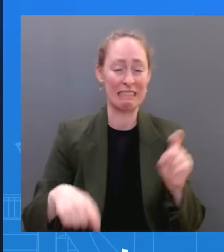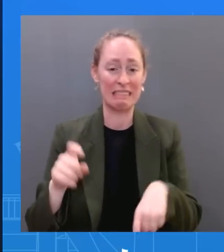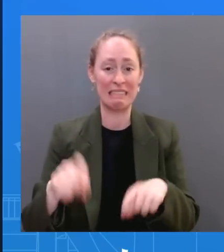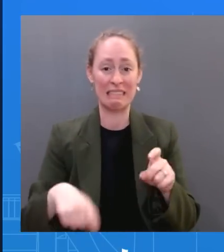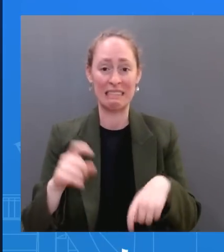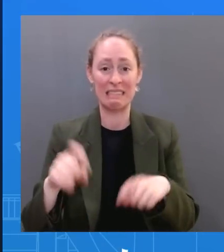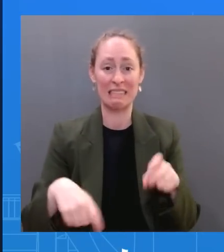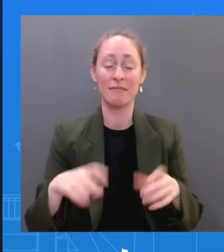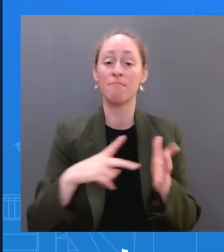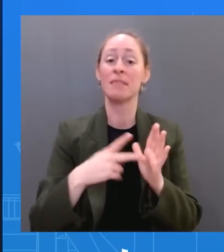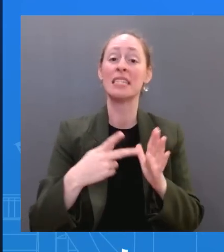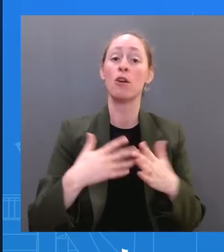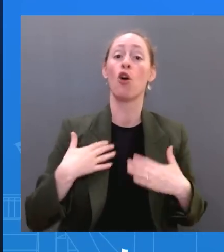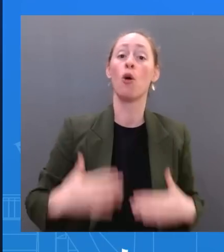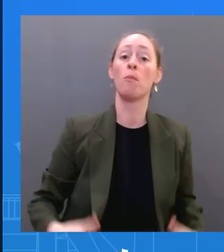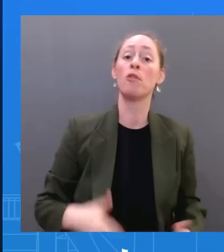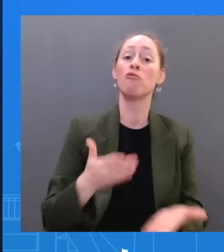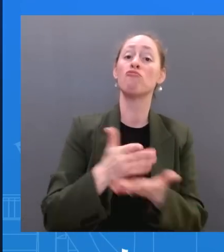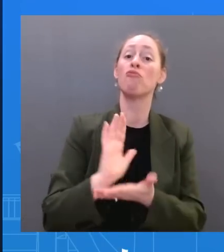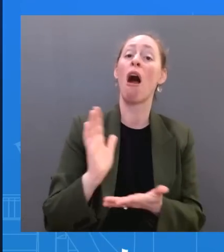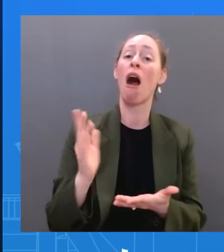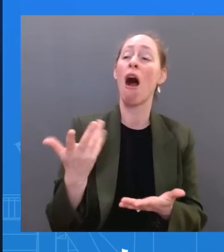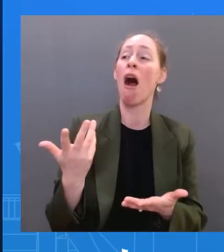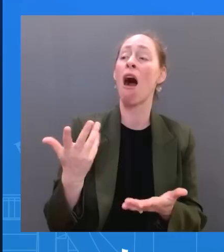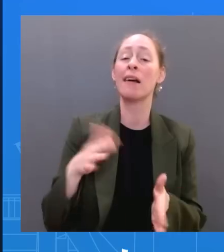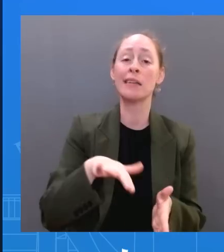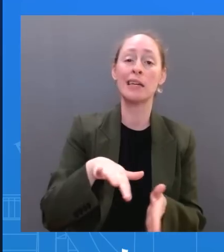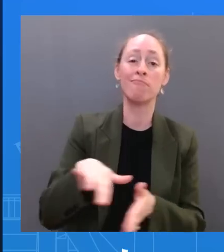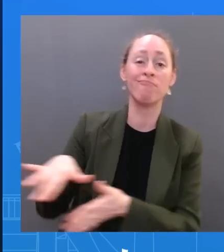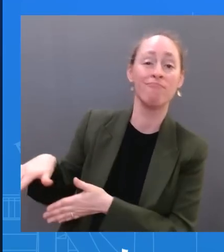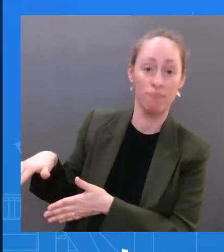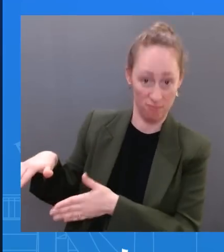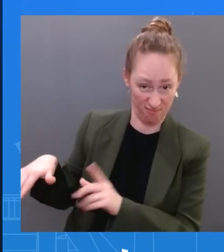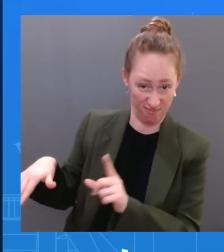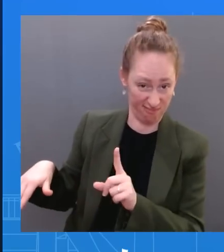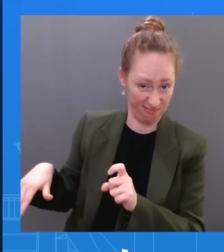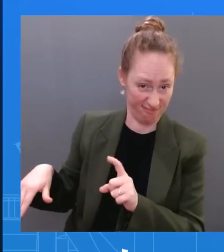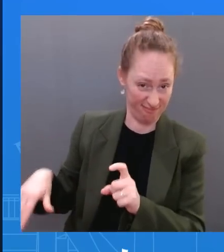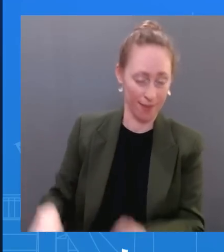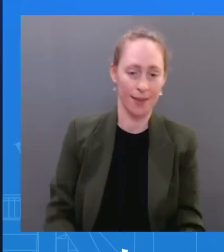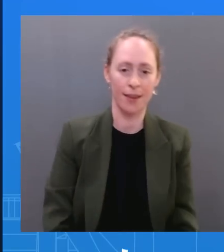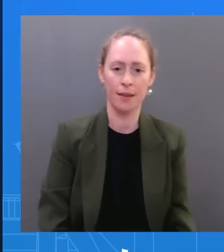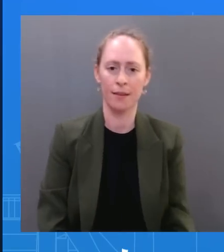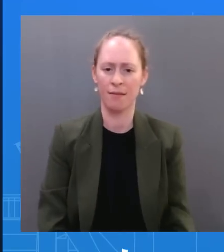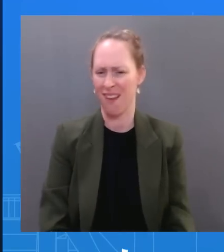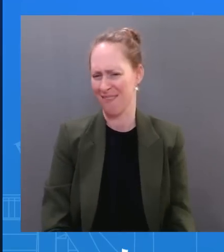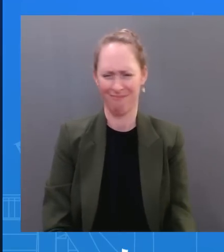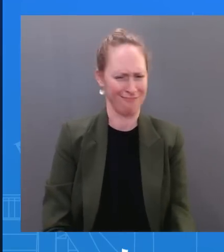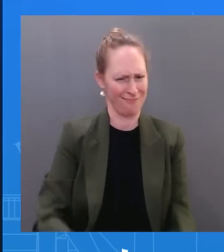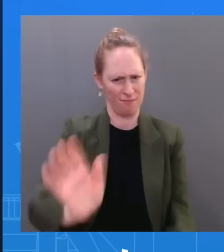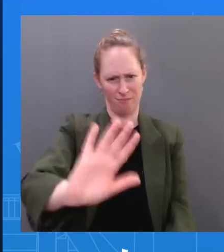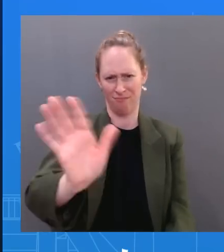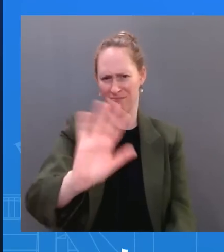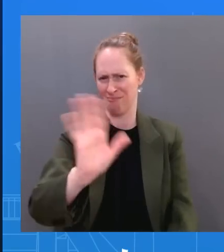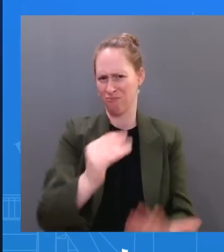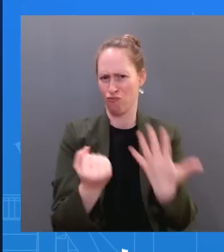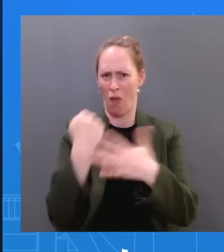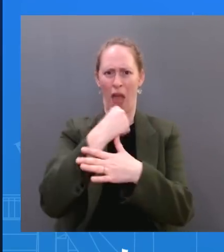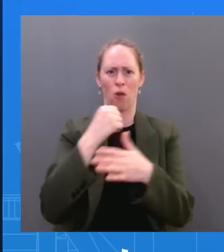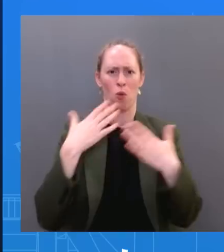So is energy security, so is stopping terrorism, so is seeking peace in a place like Yemen. So we are trying to do multiple things all at once